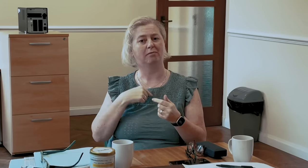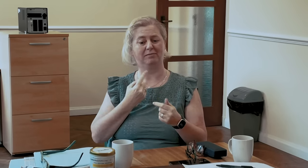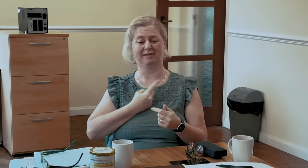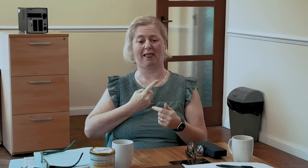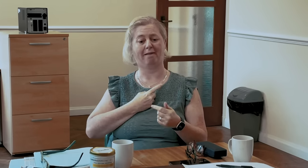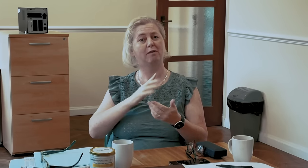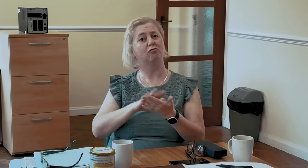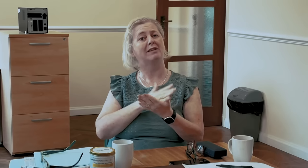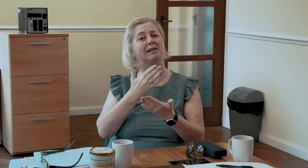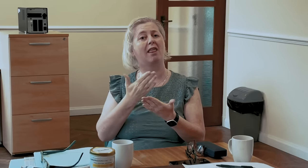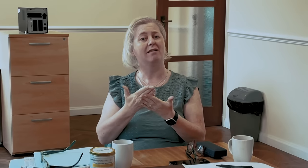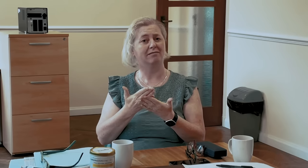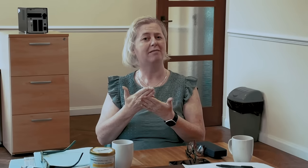I'm one of the translators.